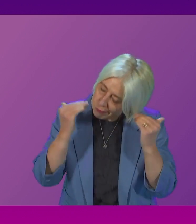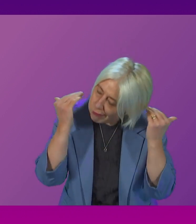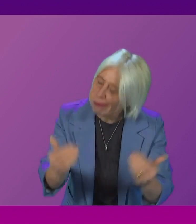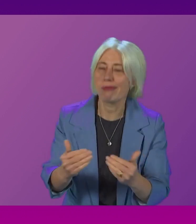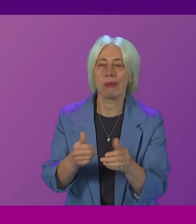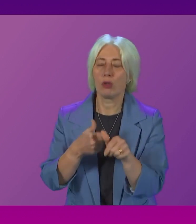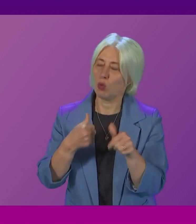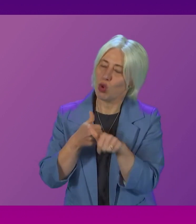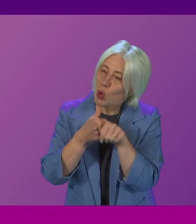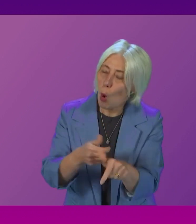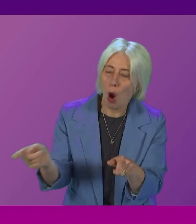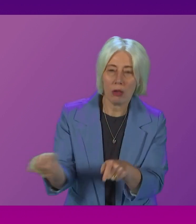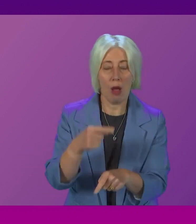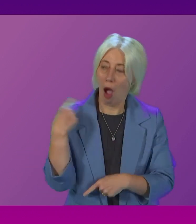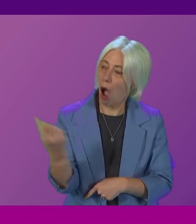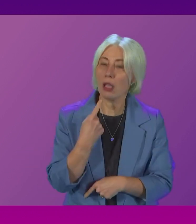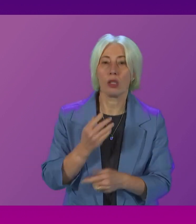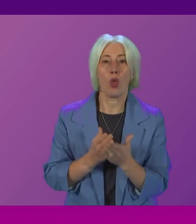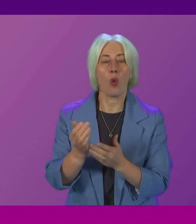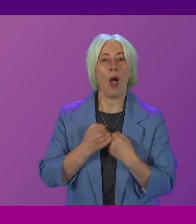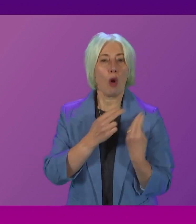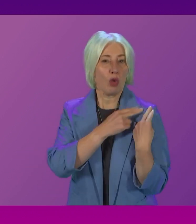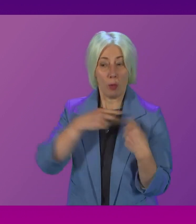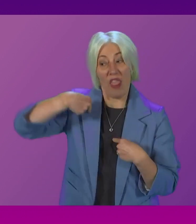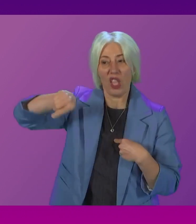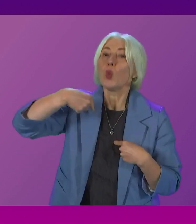us in our responsibilities over the course of this week. We are deeply grateful to each